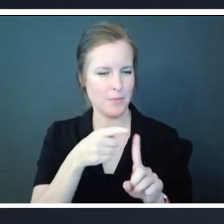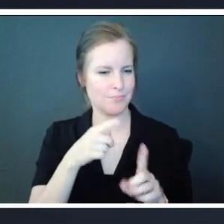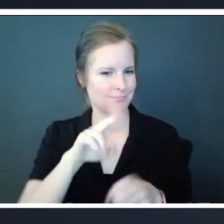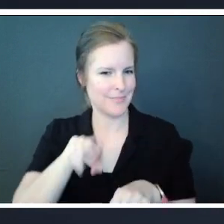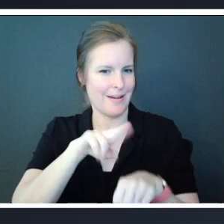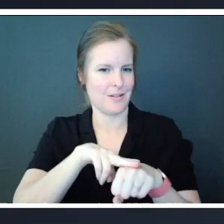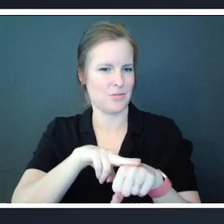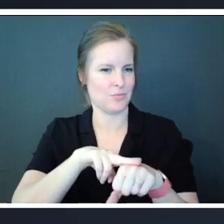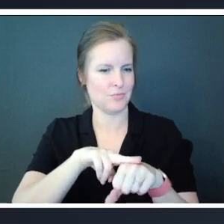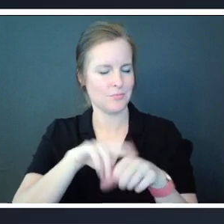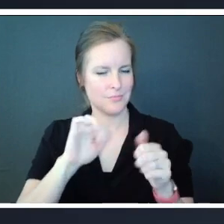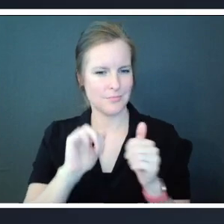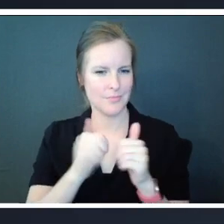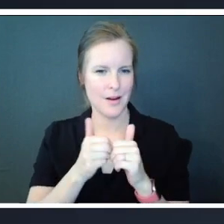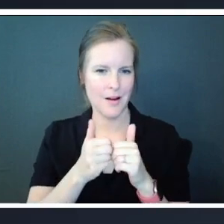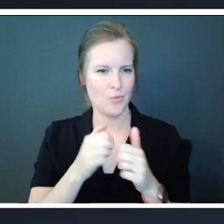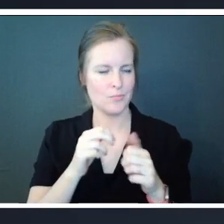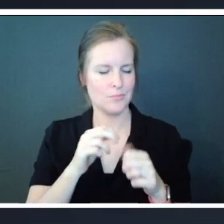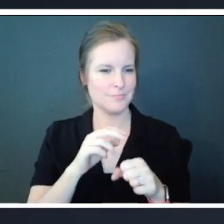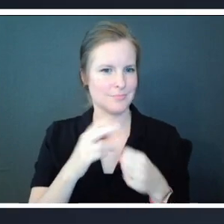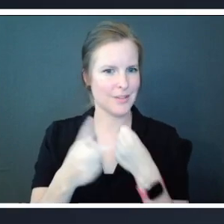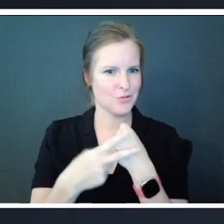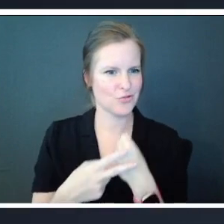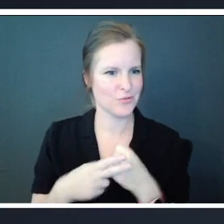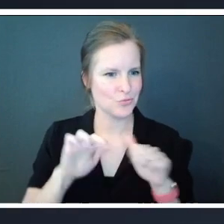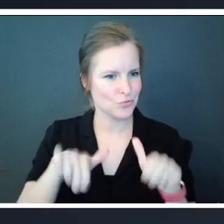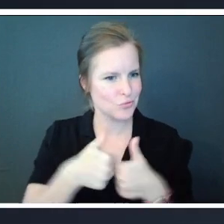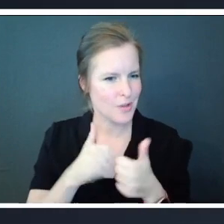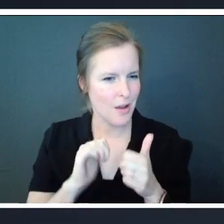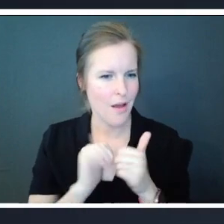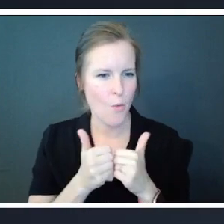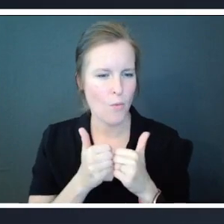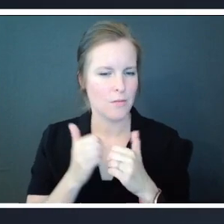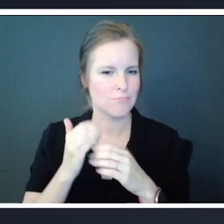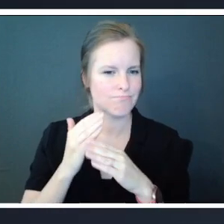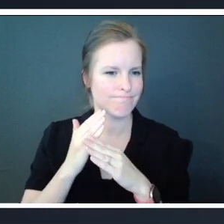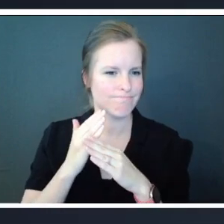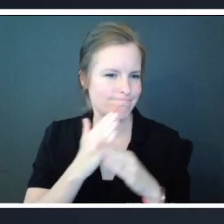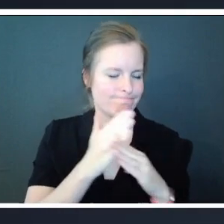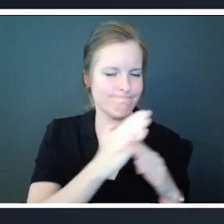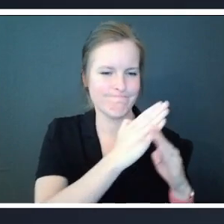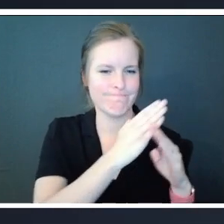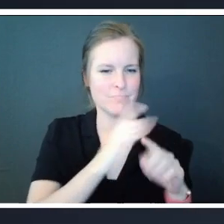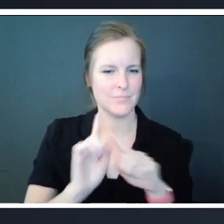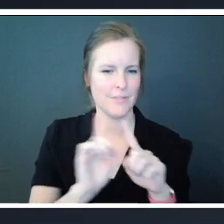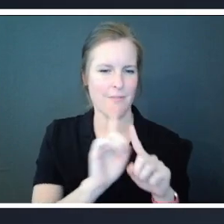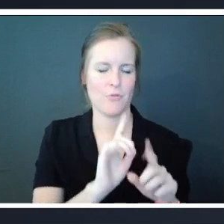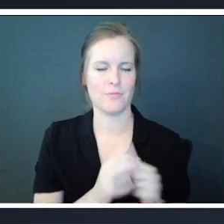challenges. I use advanced technologies to spy on the animals to try to learn about how the species